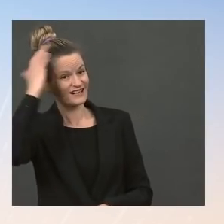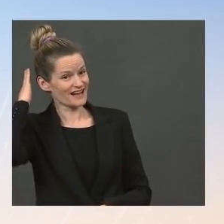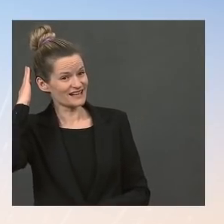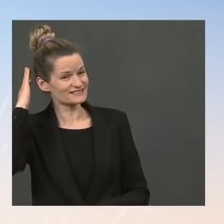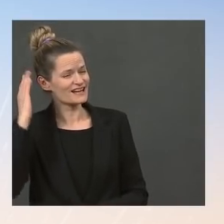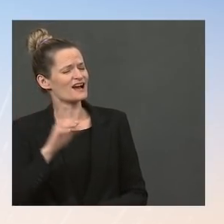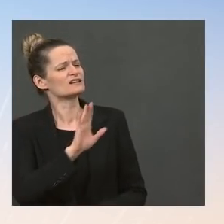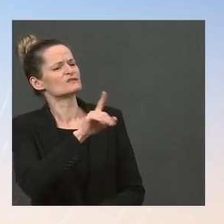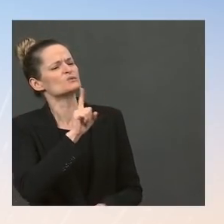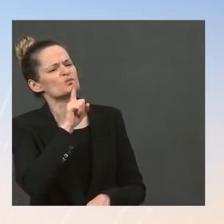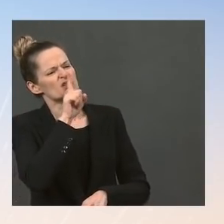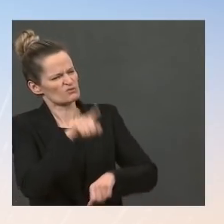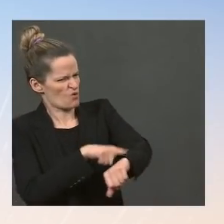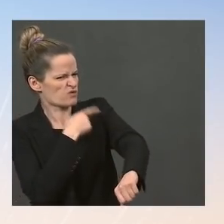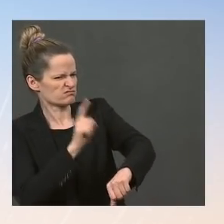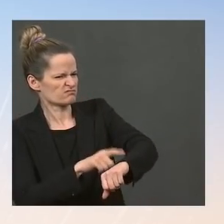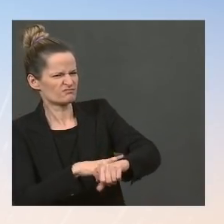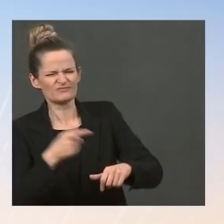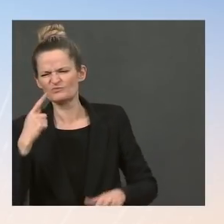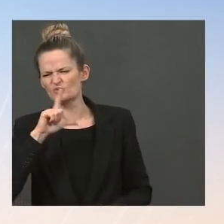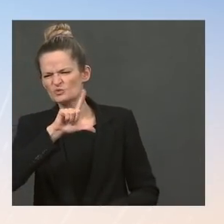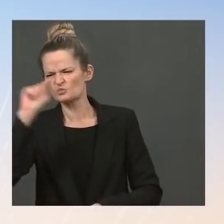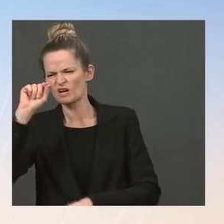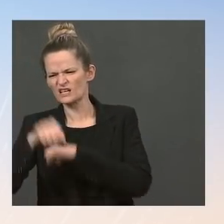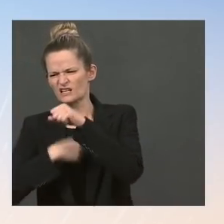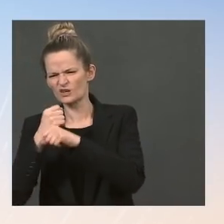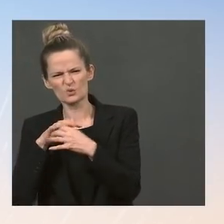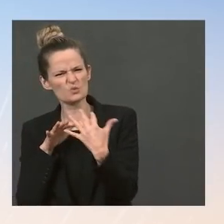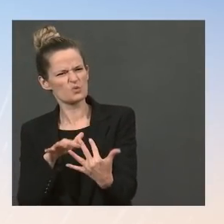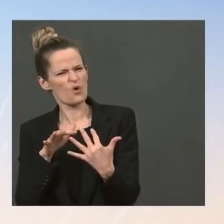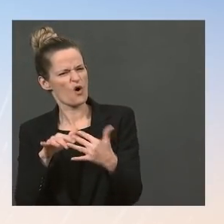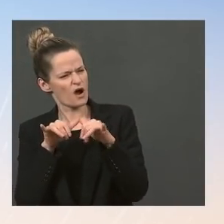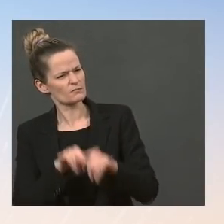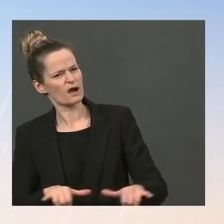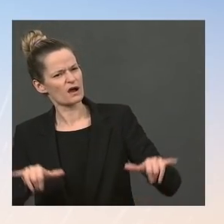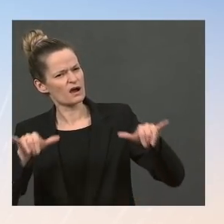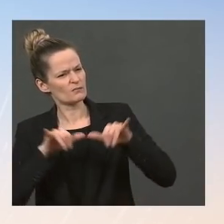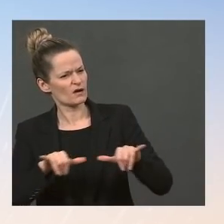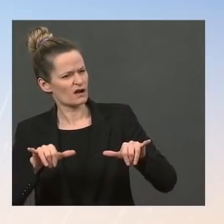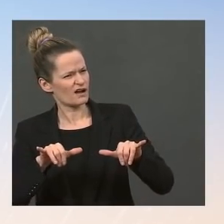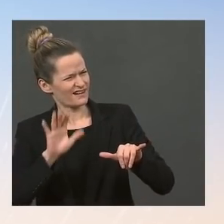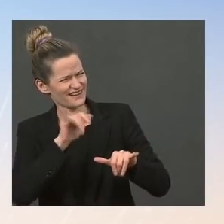that did not have a military outcome that would be successful, and that it was in our national interest to do so.